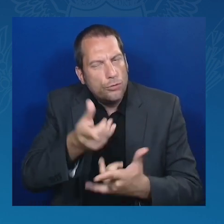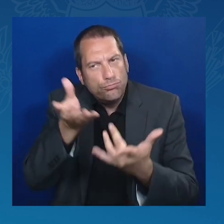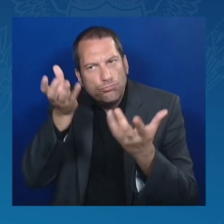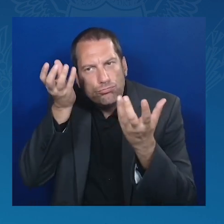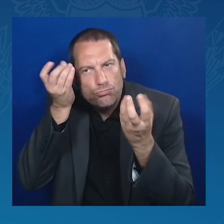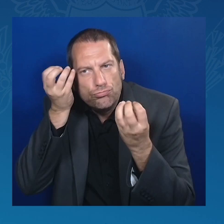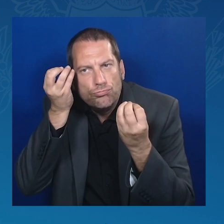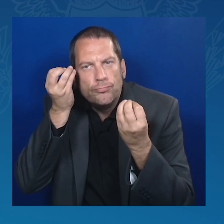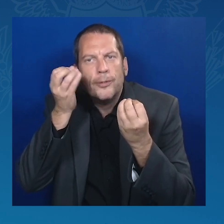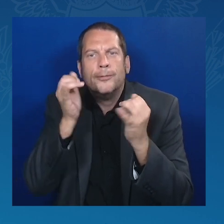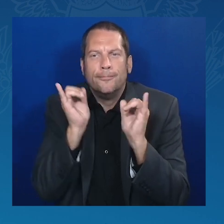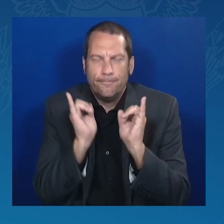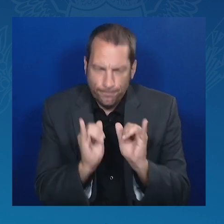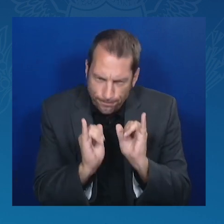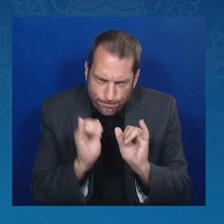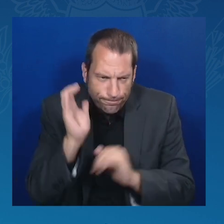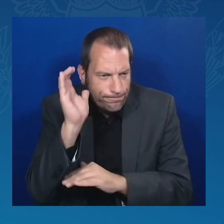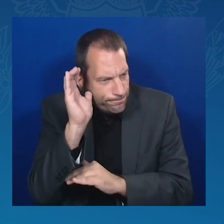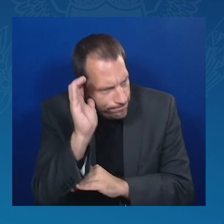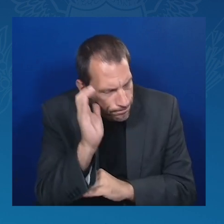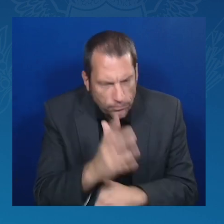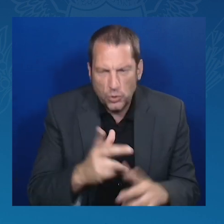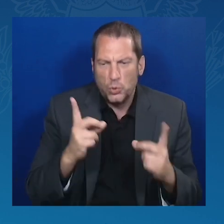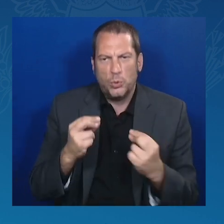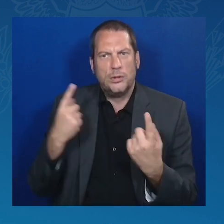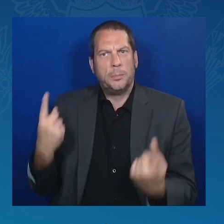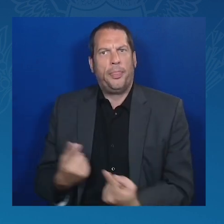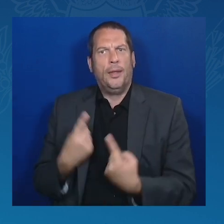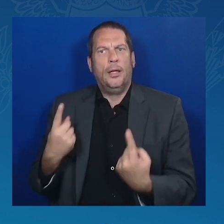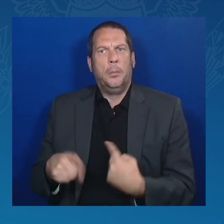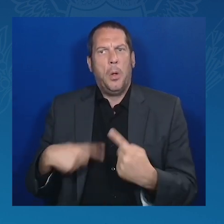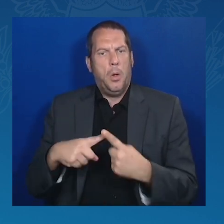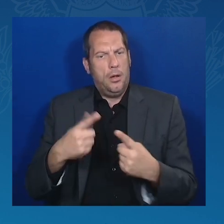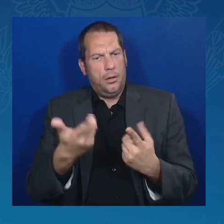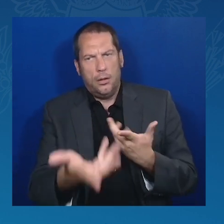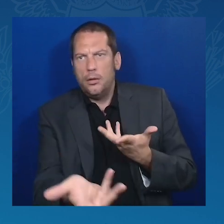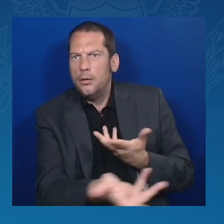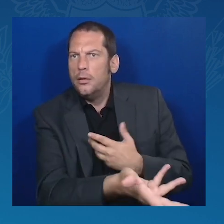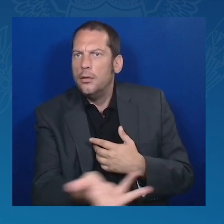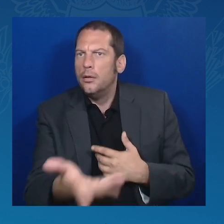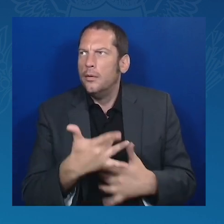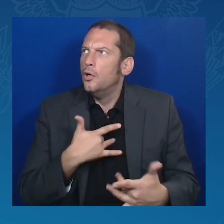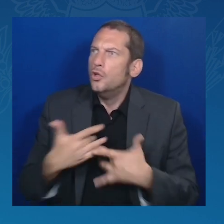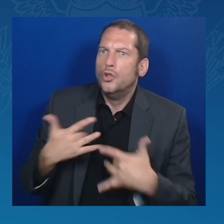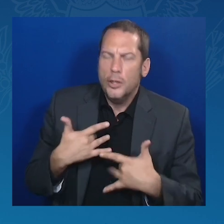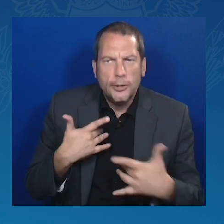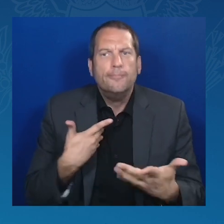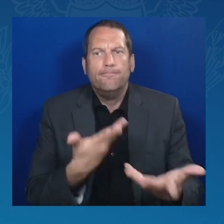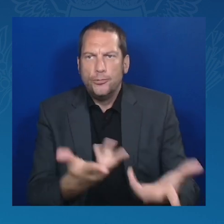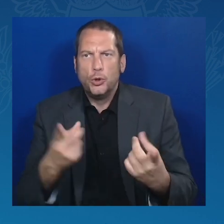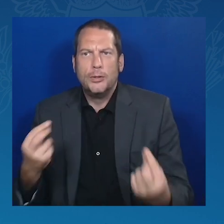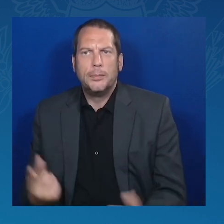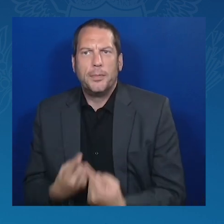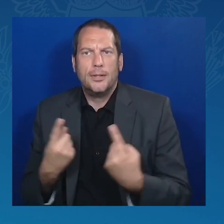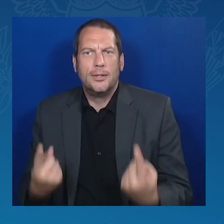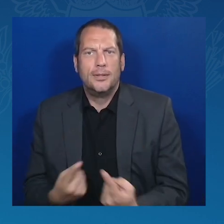And I'm looking at an audience full of people who are just those leaders. And that gives me hope. We're not lying down on this one.